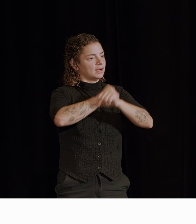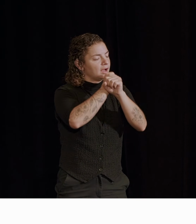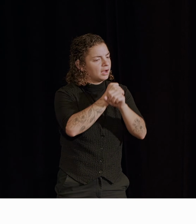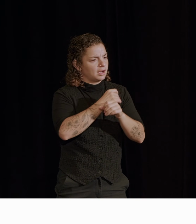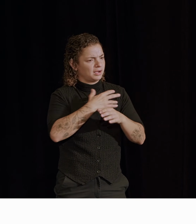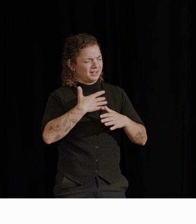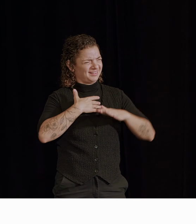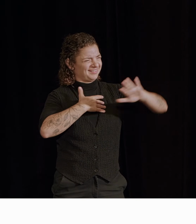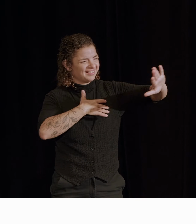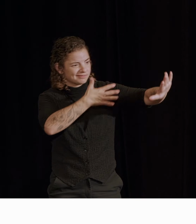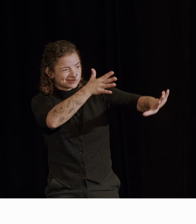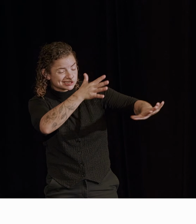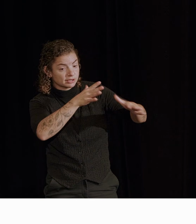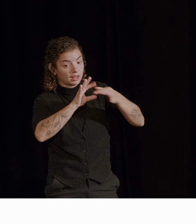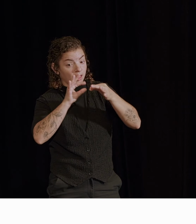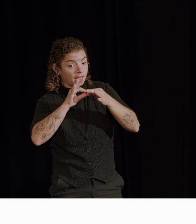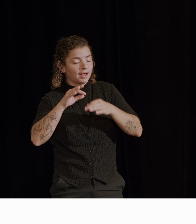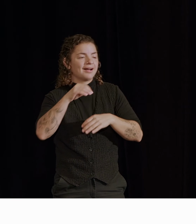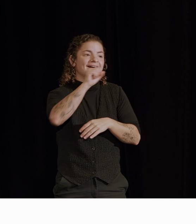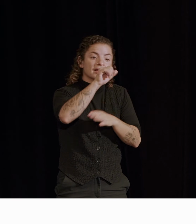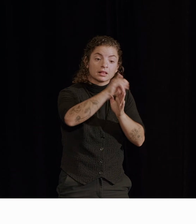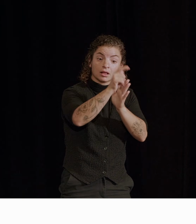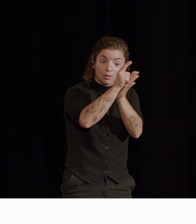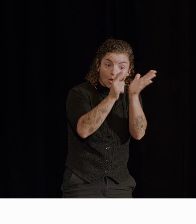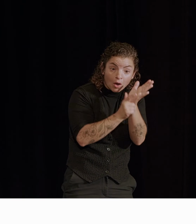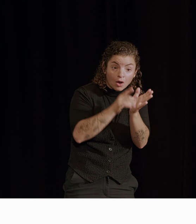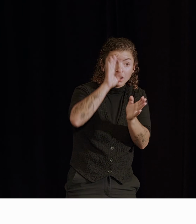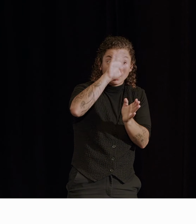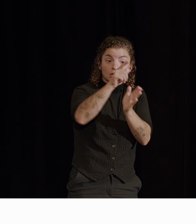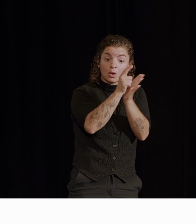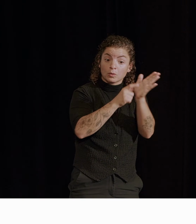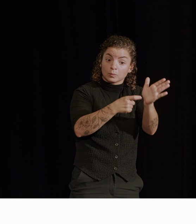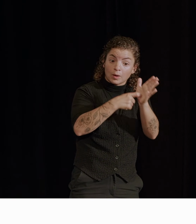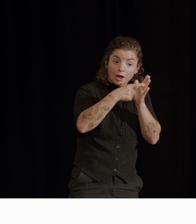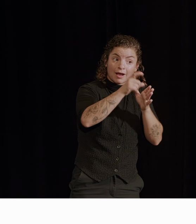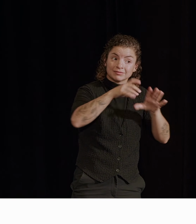yes, the law does demand that you accept the guide dog into the Uber.